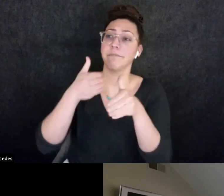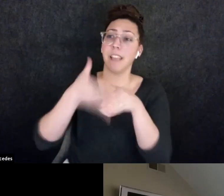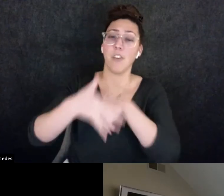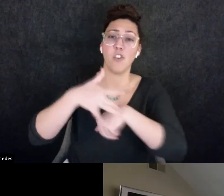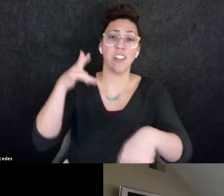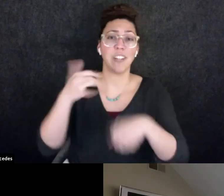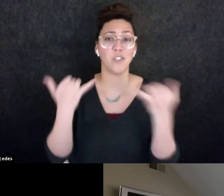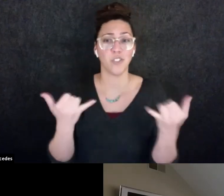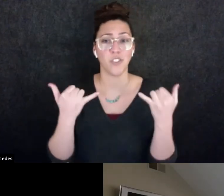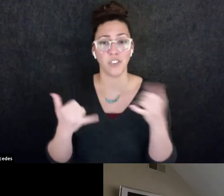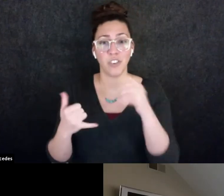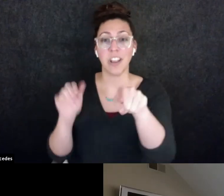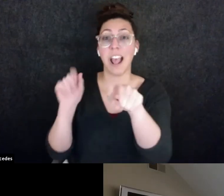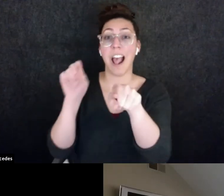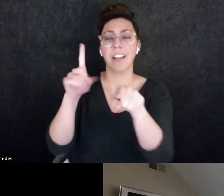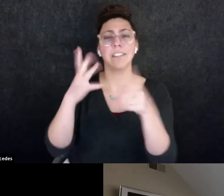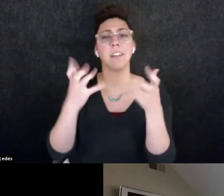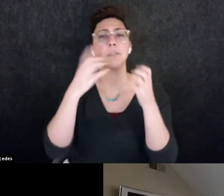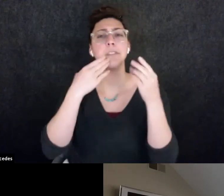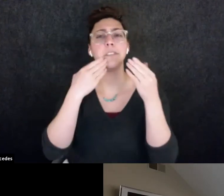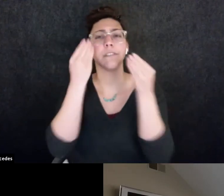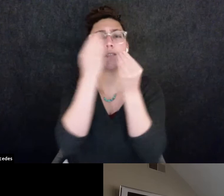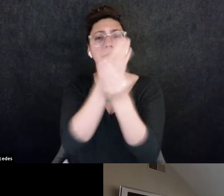Alex Wrigley: I just want to say thank you all for your time and attention and best